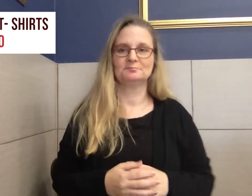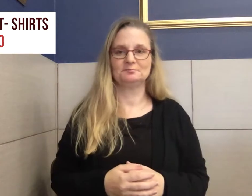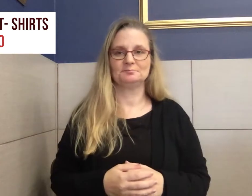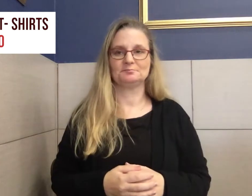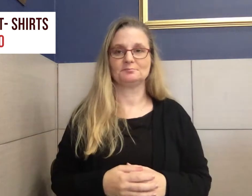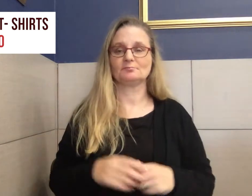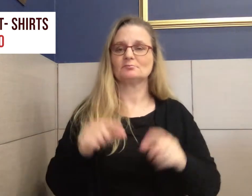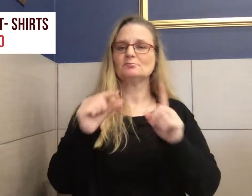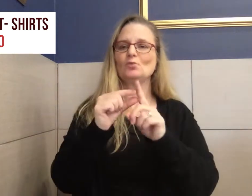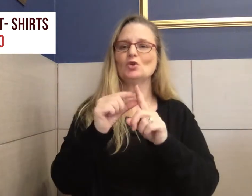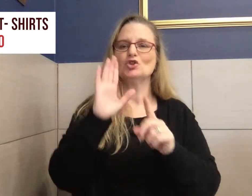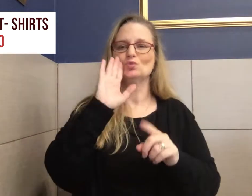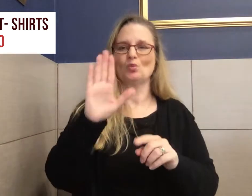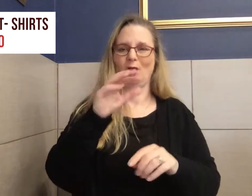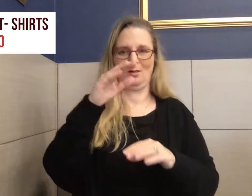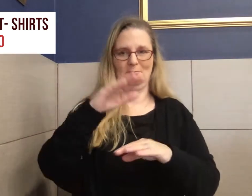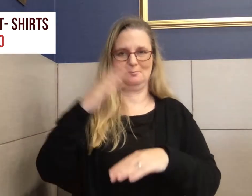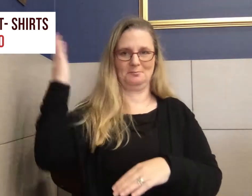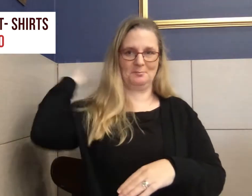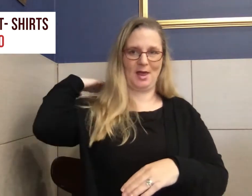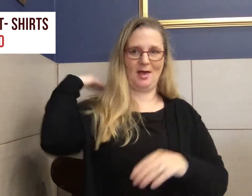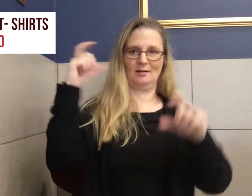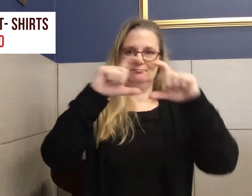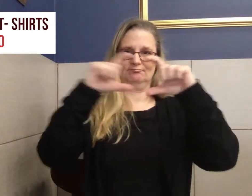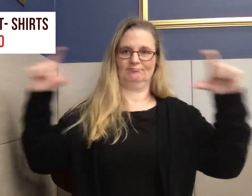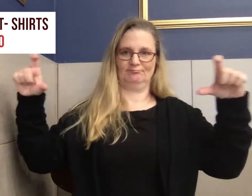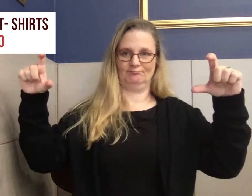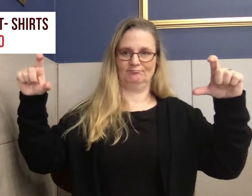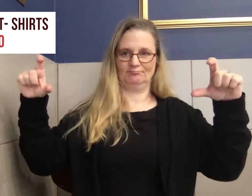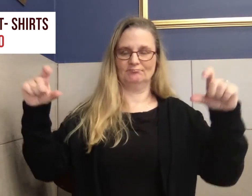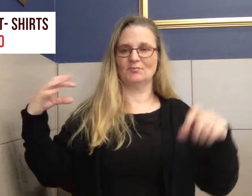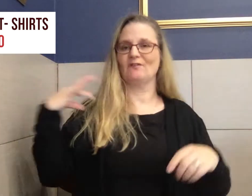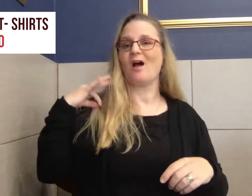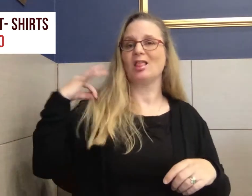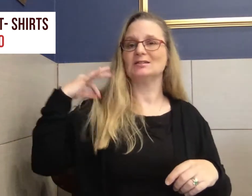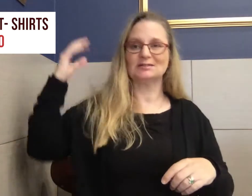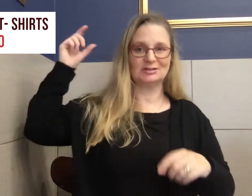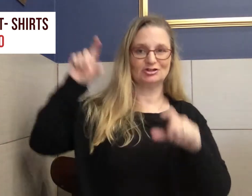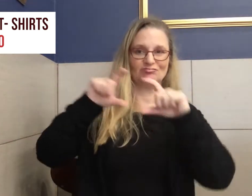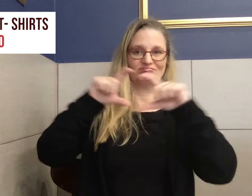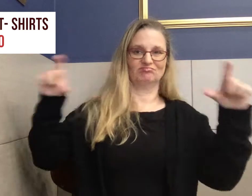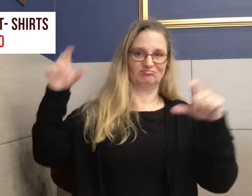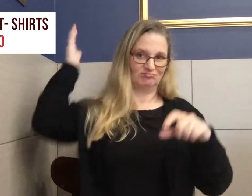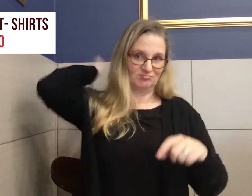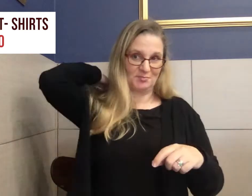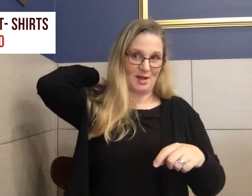Word "Volunteer" will be displayed on back of the shirt.